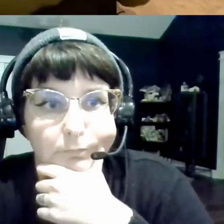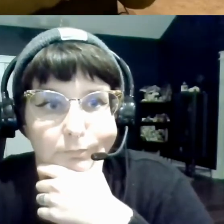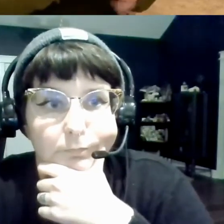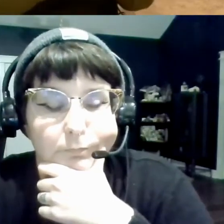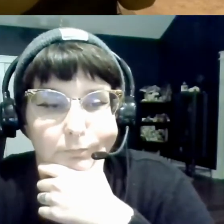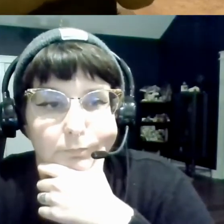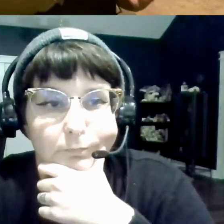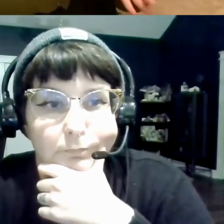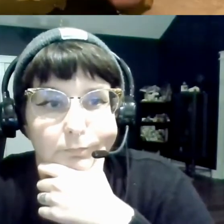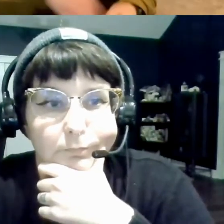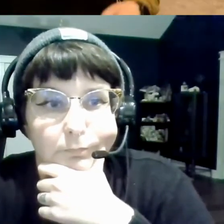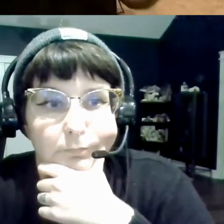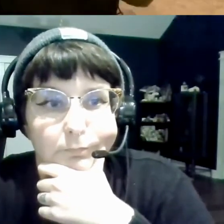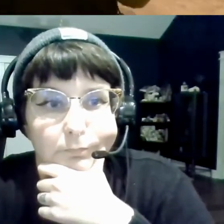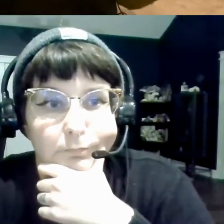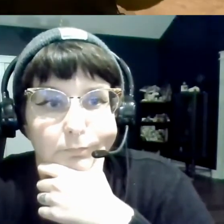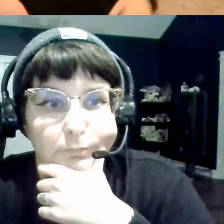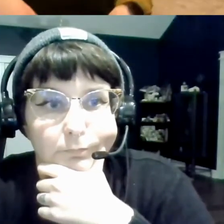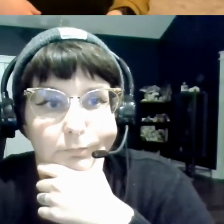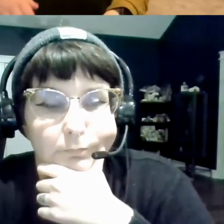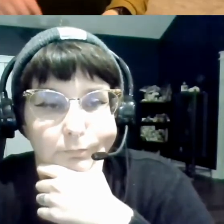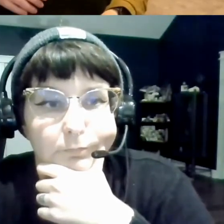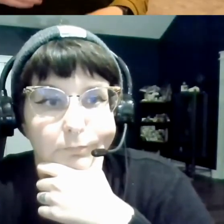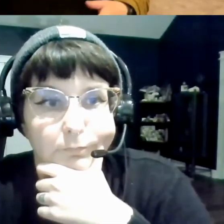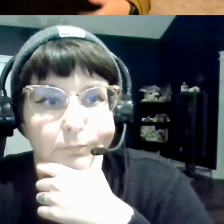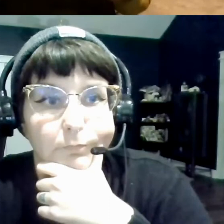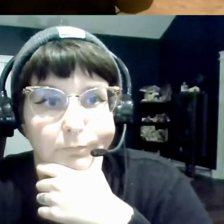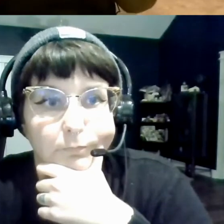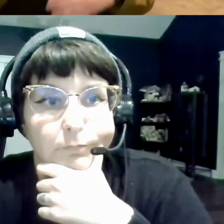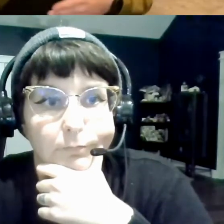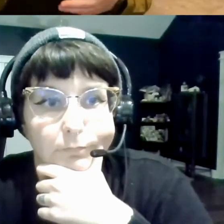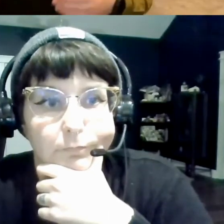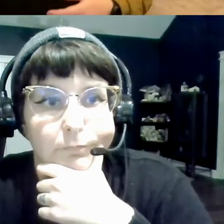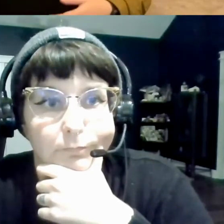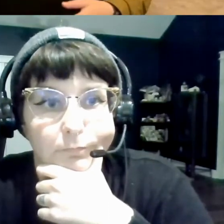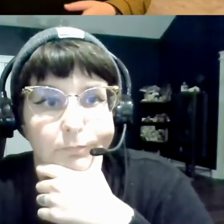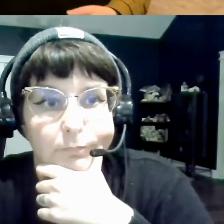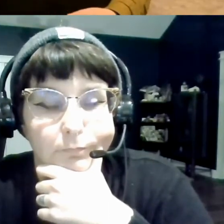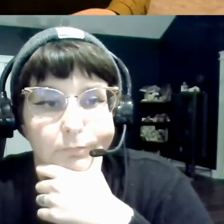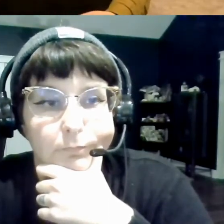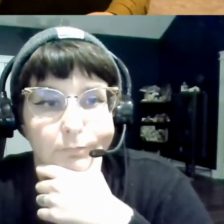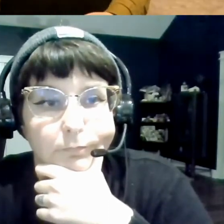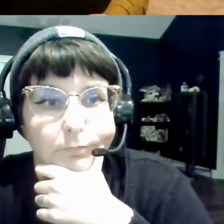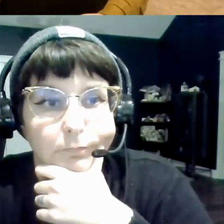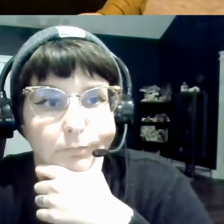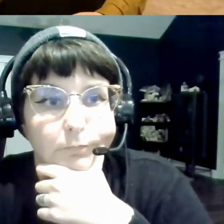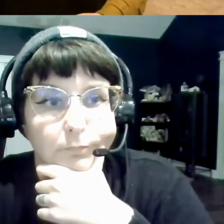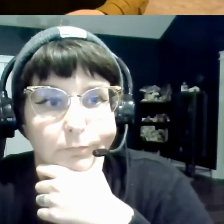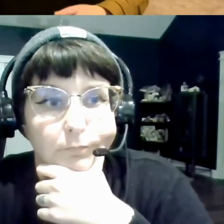SAMHSA also has some good resources and links out there for that too. So if you are a part of the larger organization,